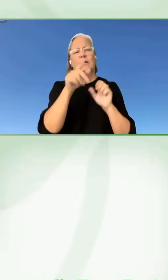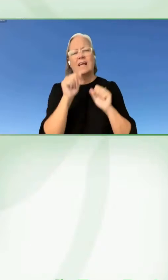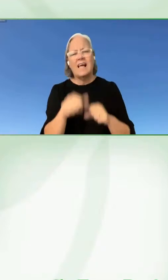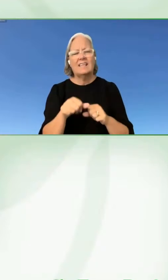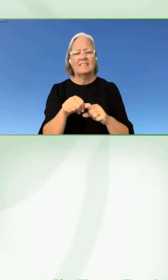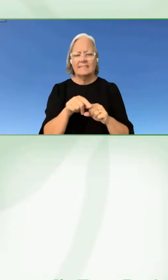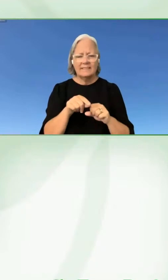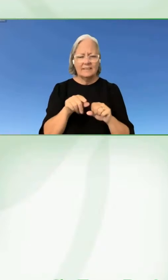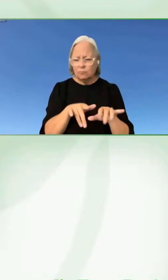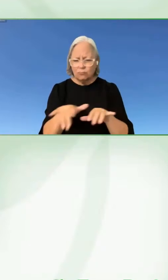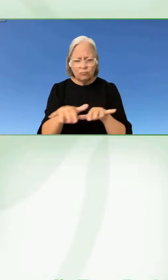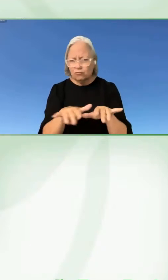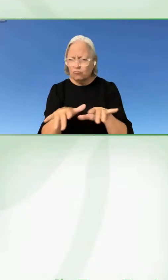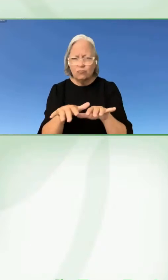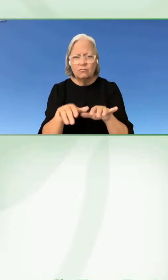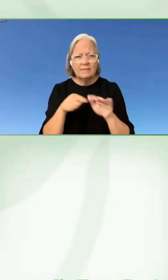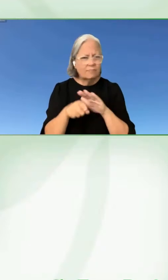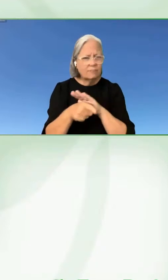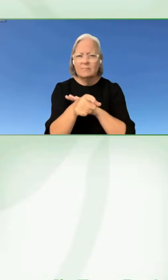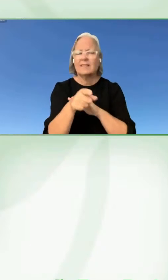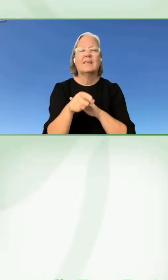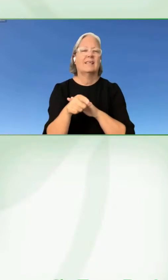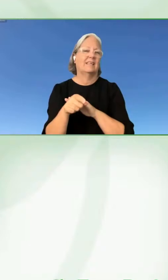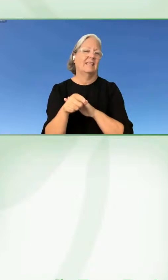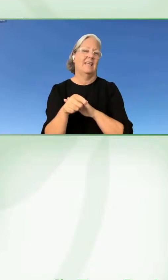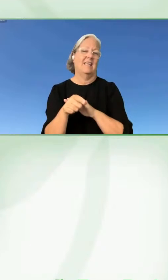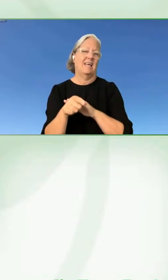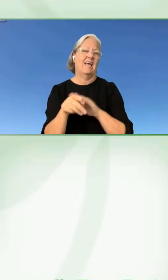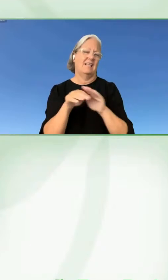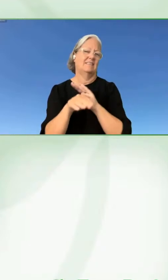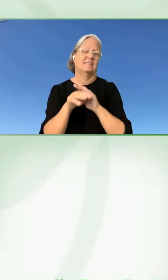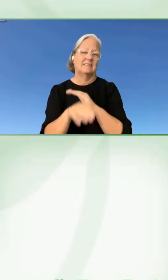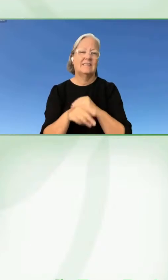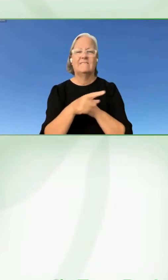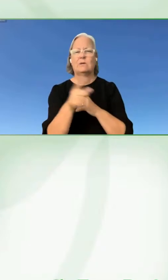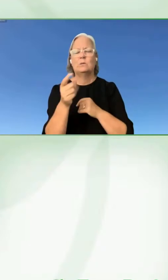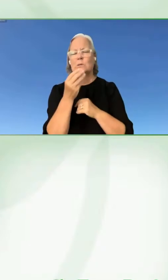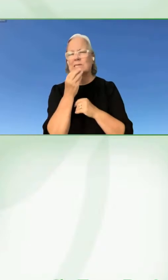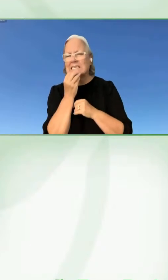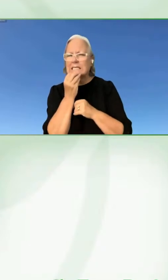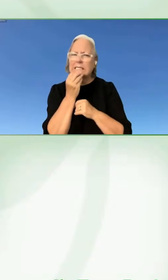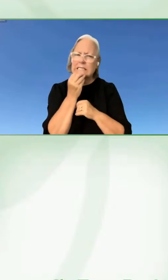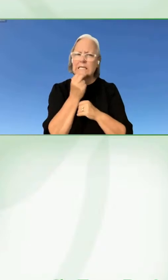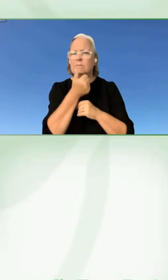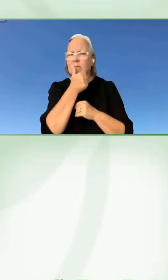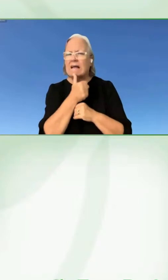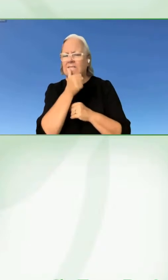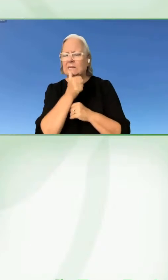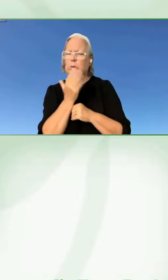If you are still very concerned about privacy there are also solutions for that.